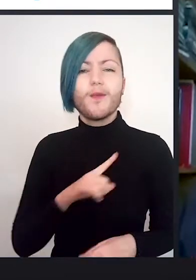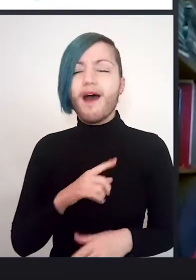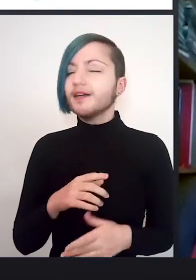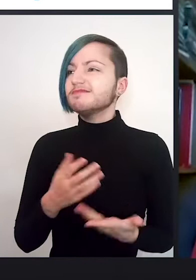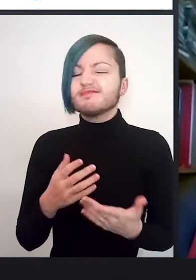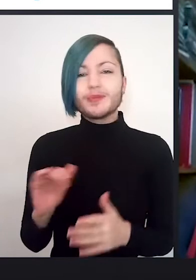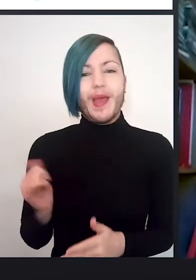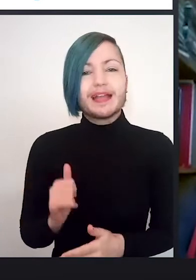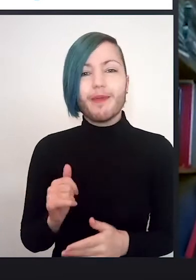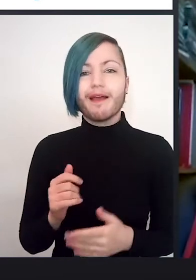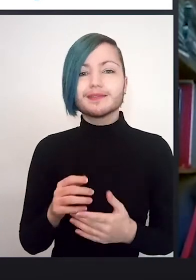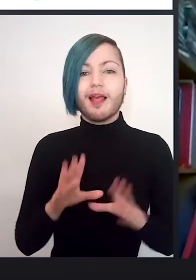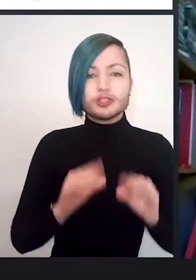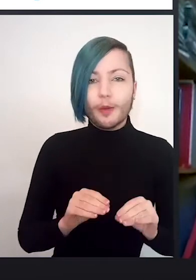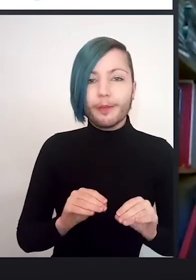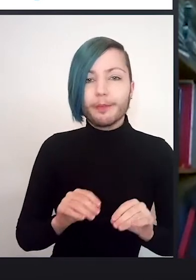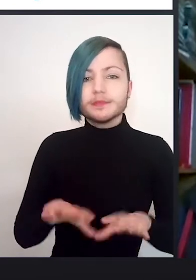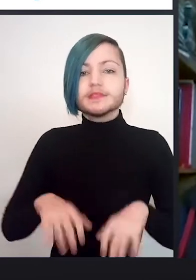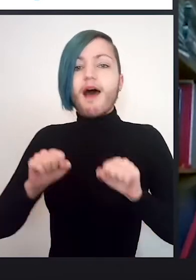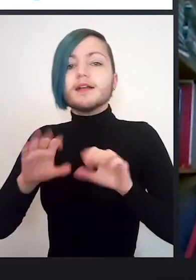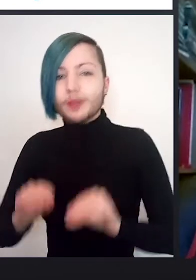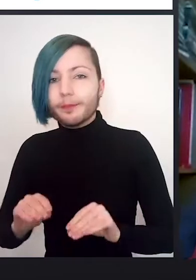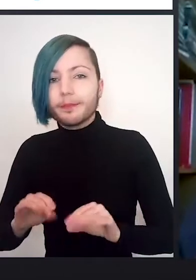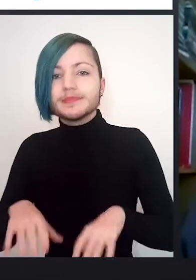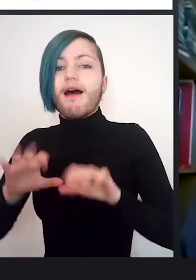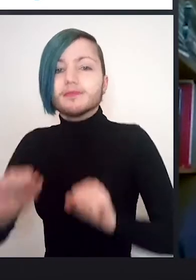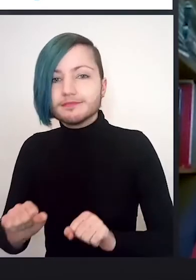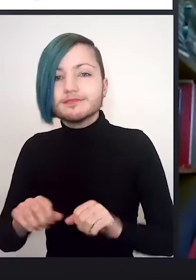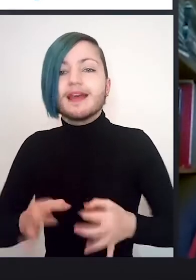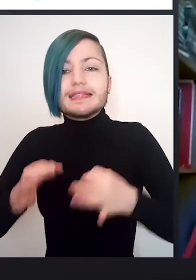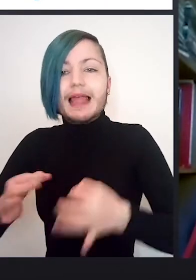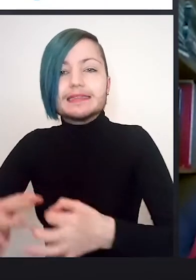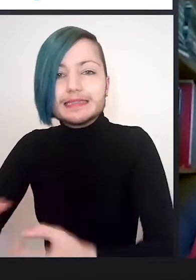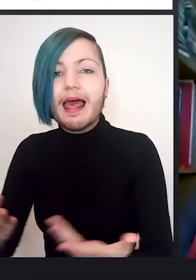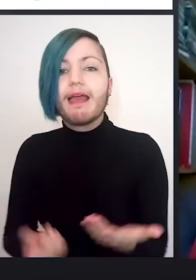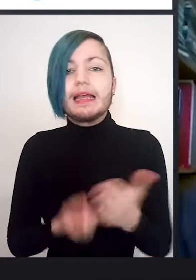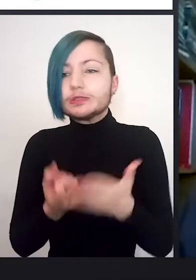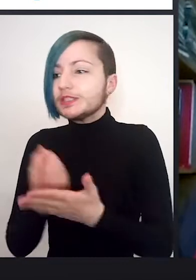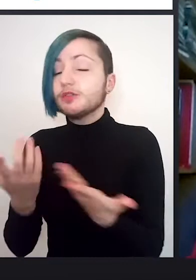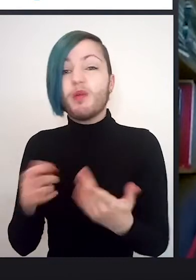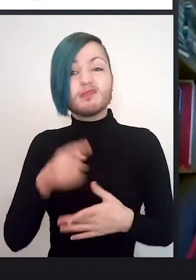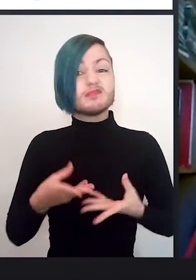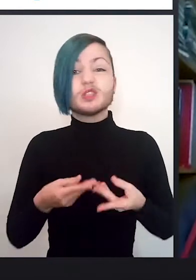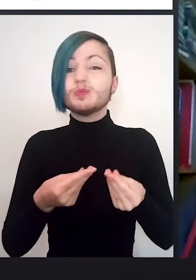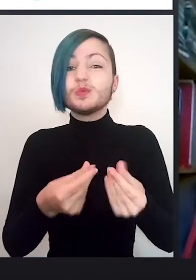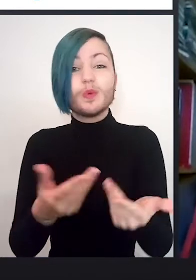things stopping and having delays and having issues and all the rest of it... It just runs through like clockwork.